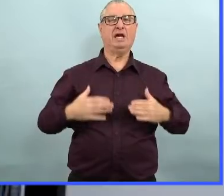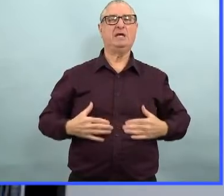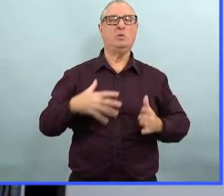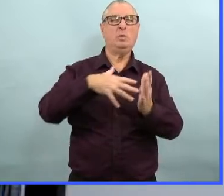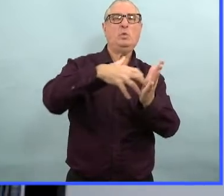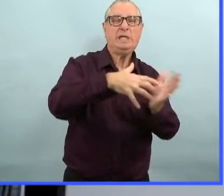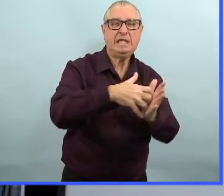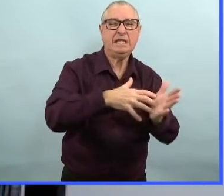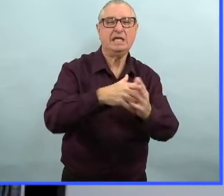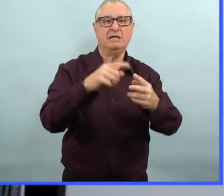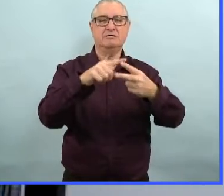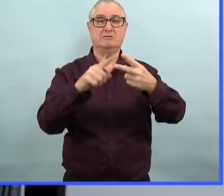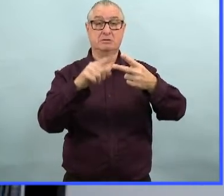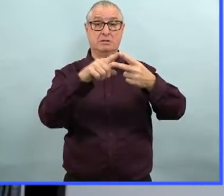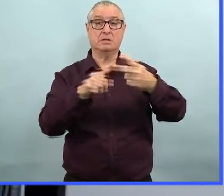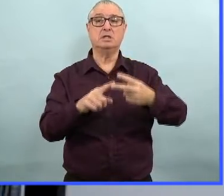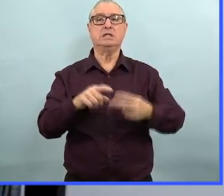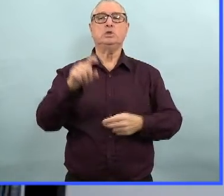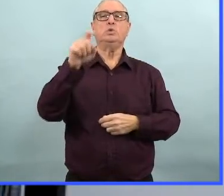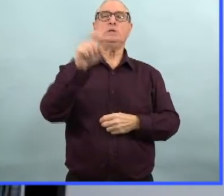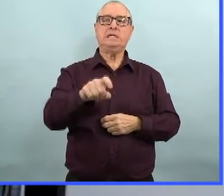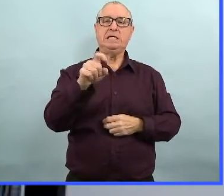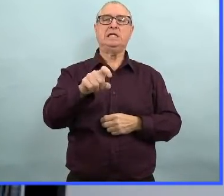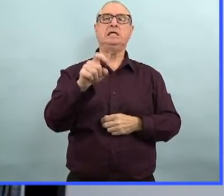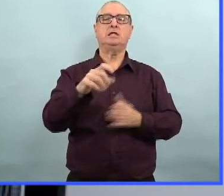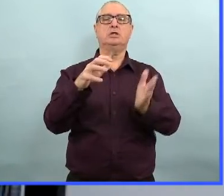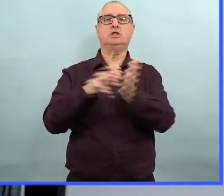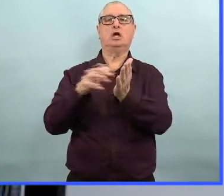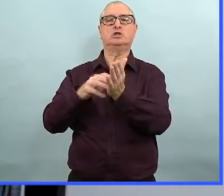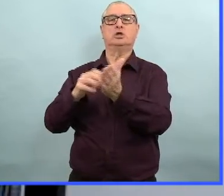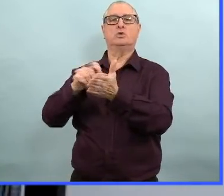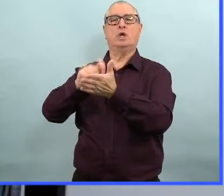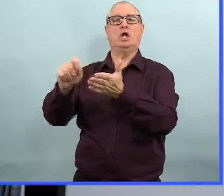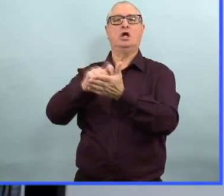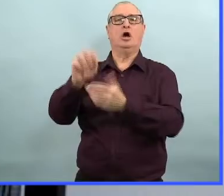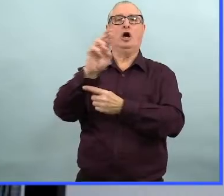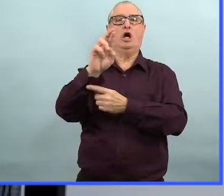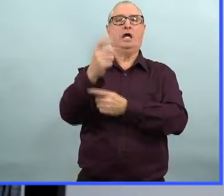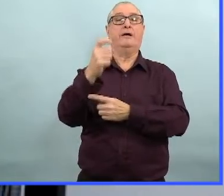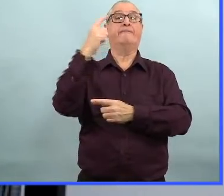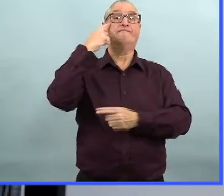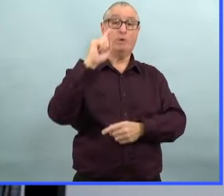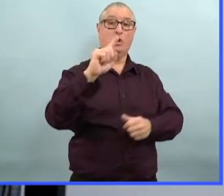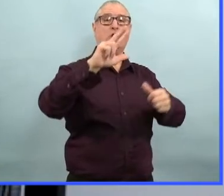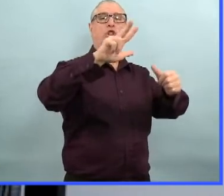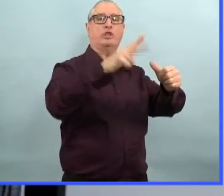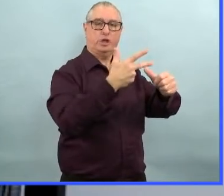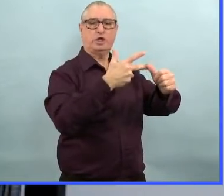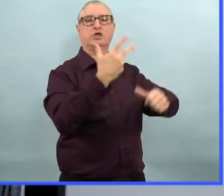earlier than six months or earlier than five months if they meet the criteria noted earlier